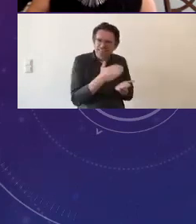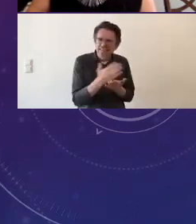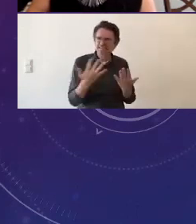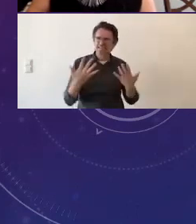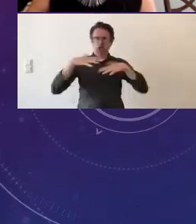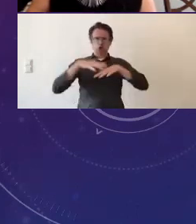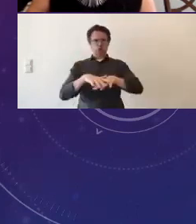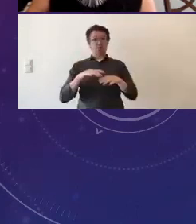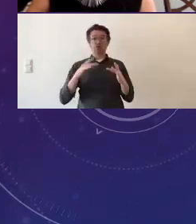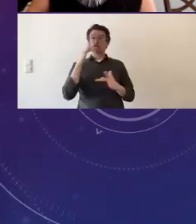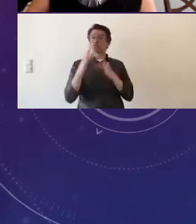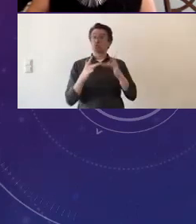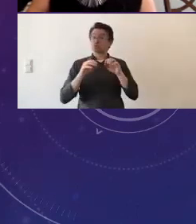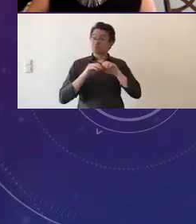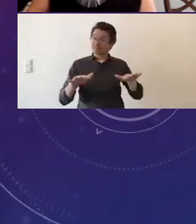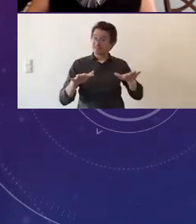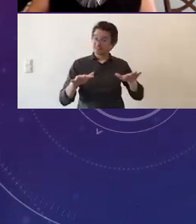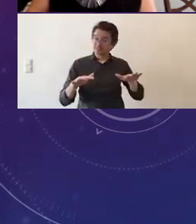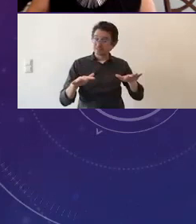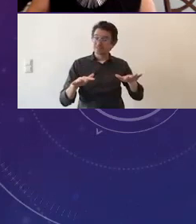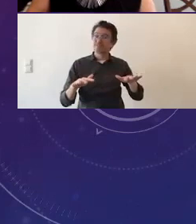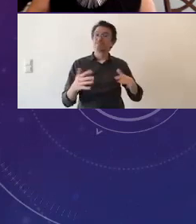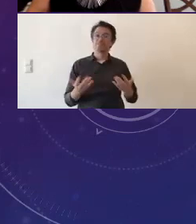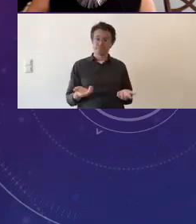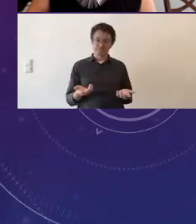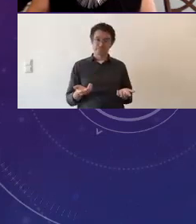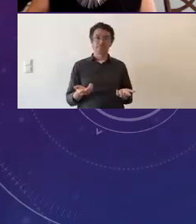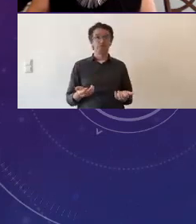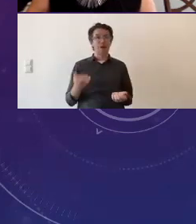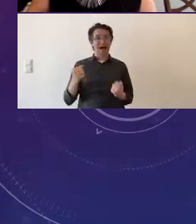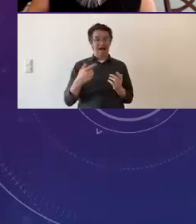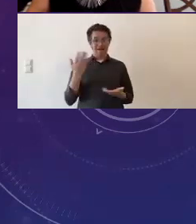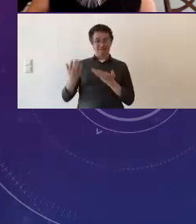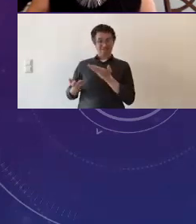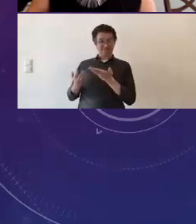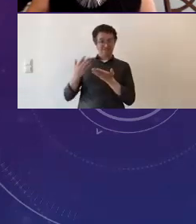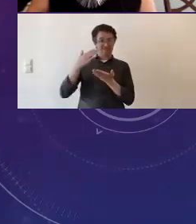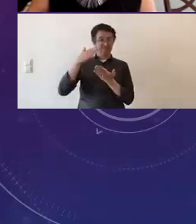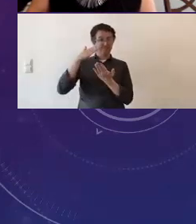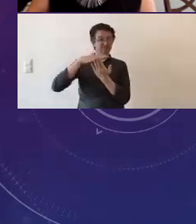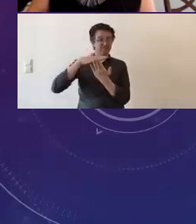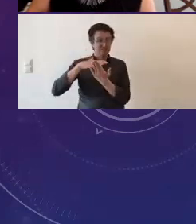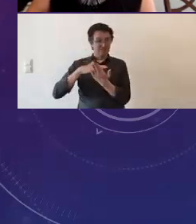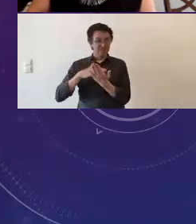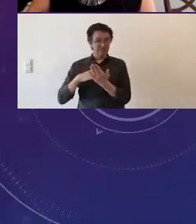can view on on gif YouTube channel the webinar from last week I also posted on